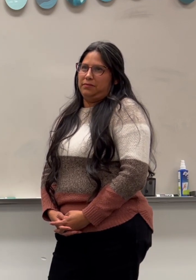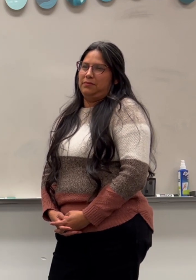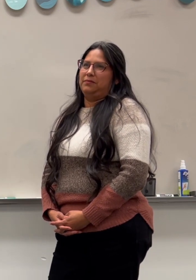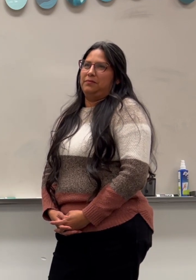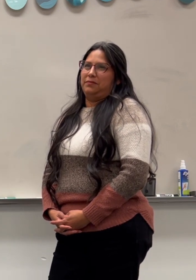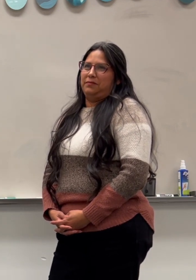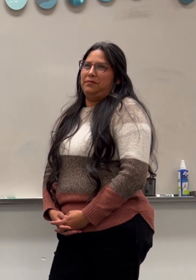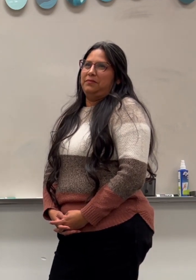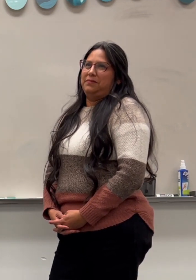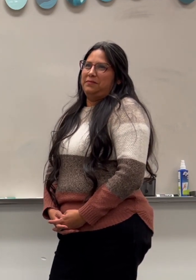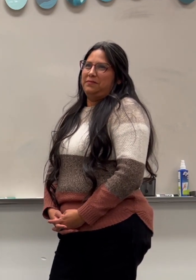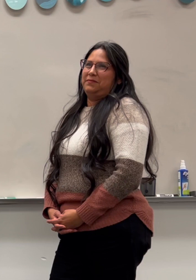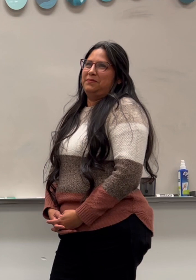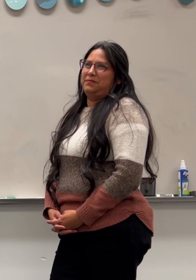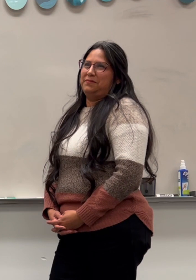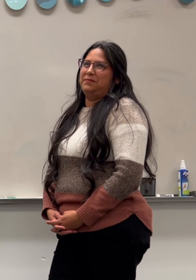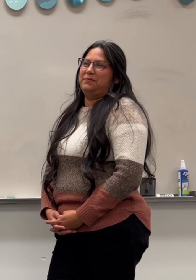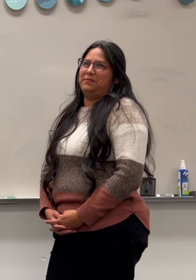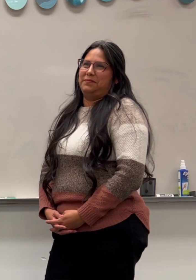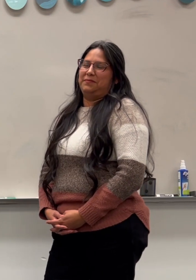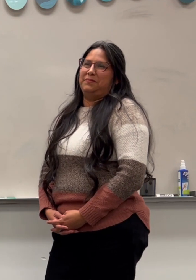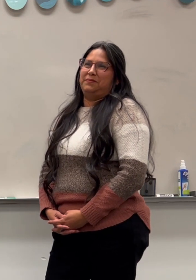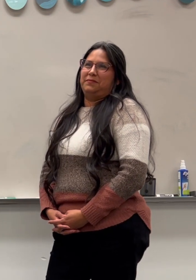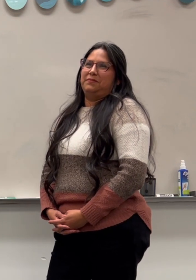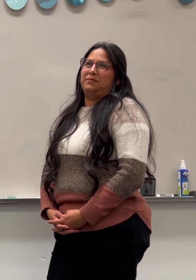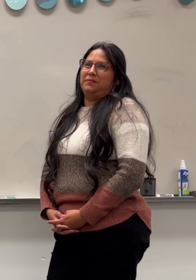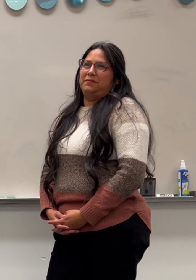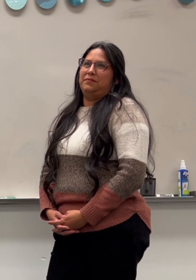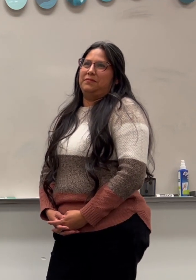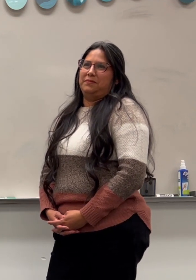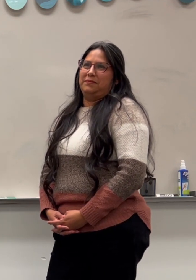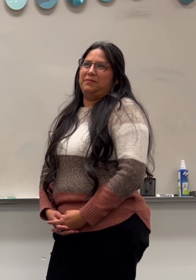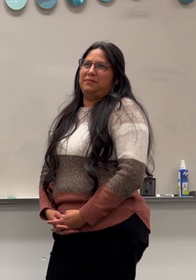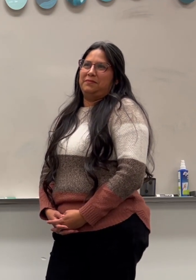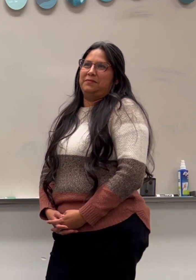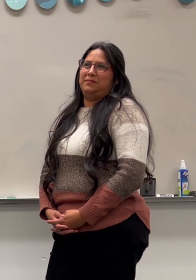by the camera so we can showcase Amy and we can actually see what she is saying uh and we'll be